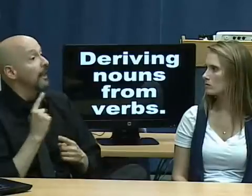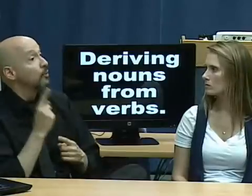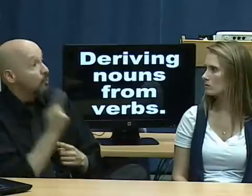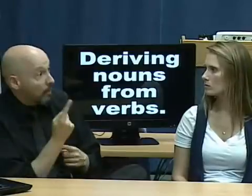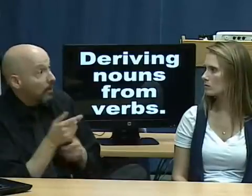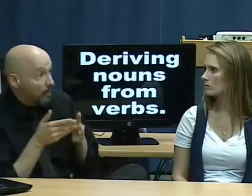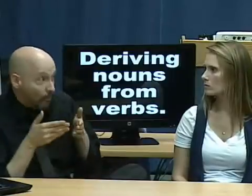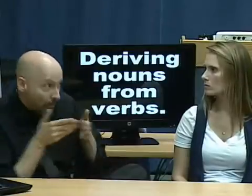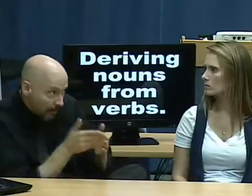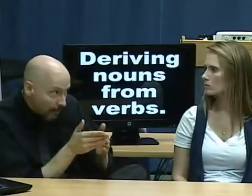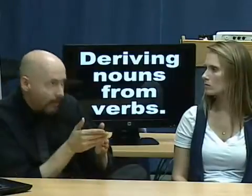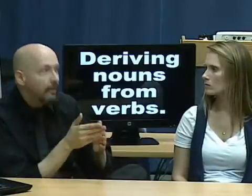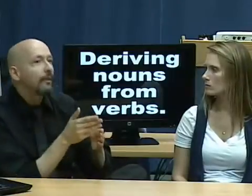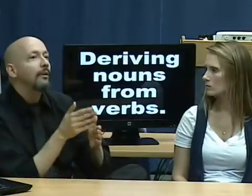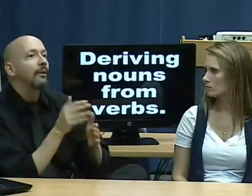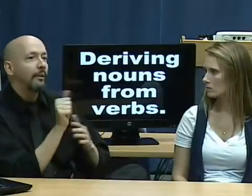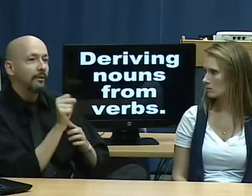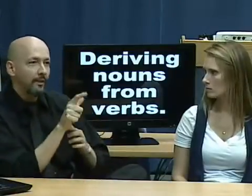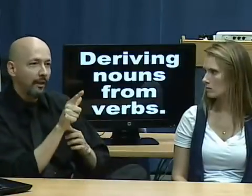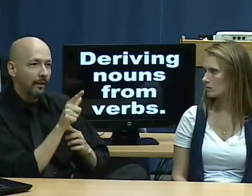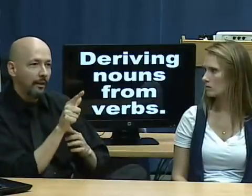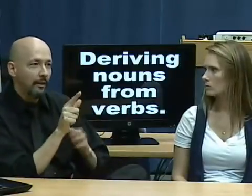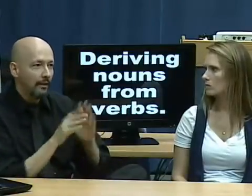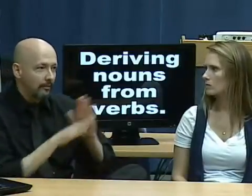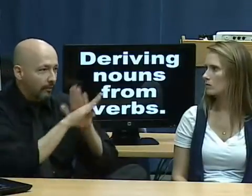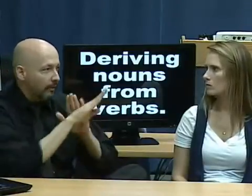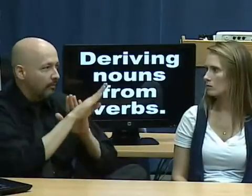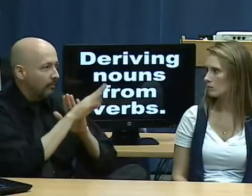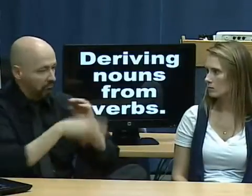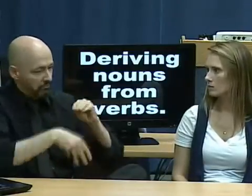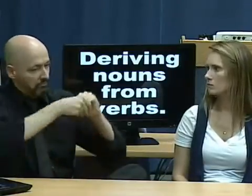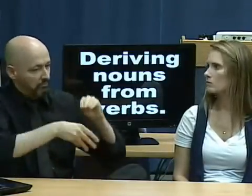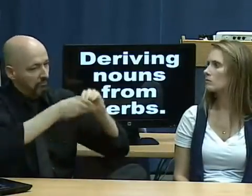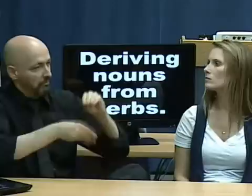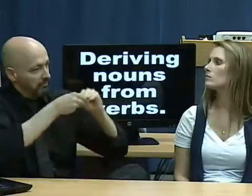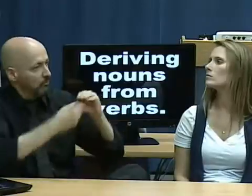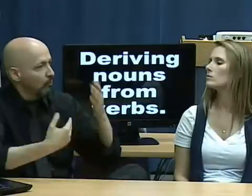That's one way that ASL develops, adds,